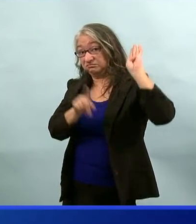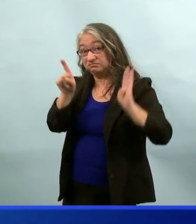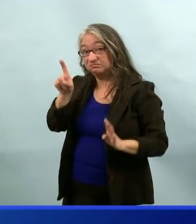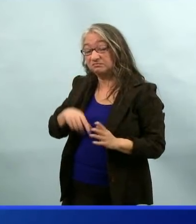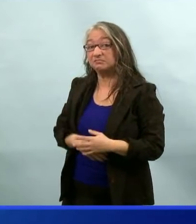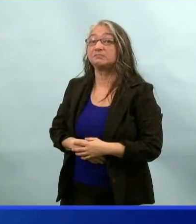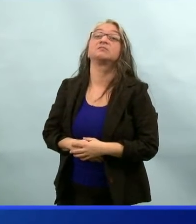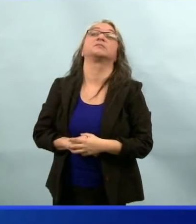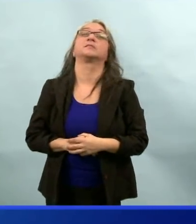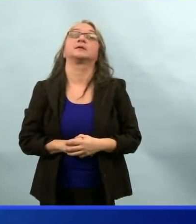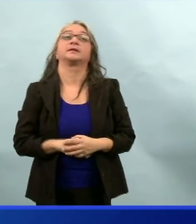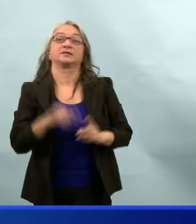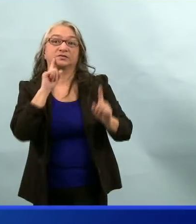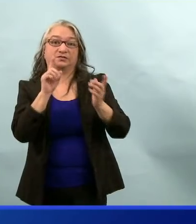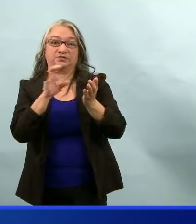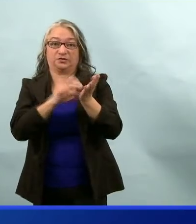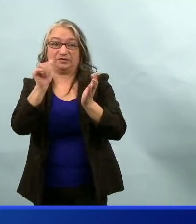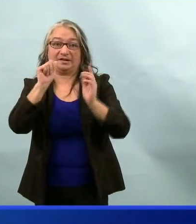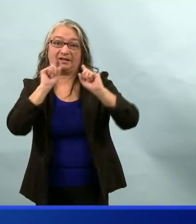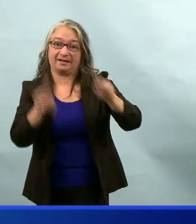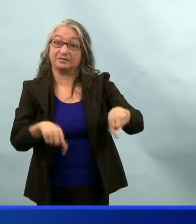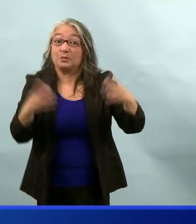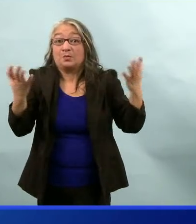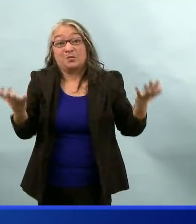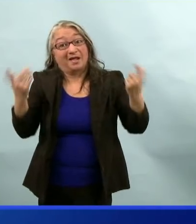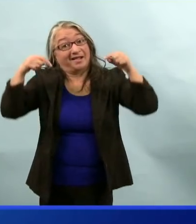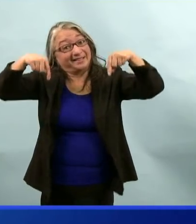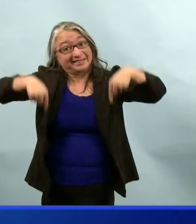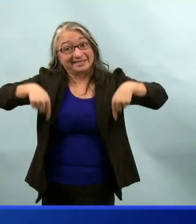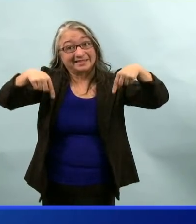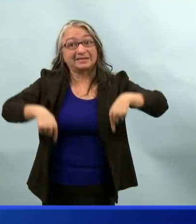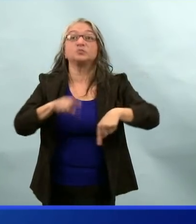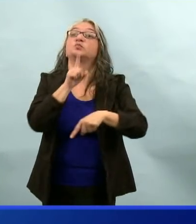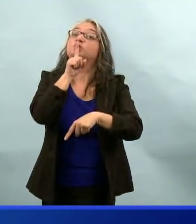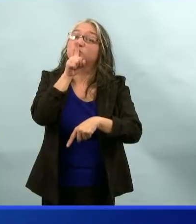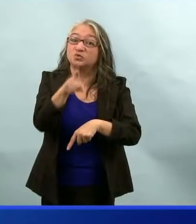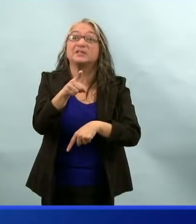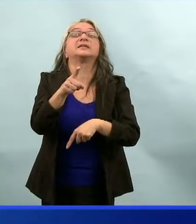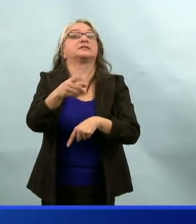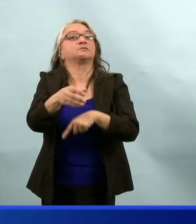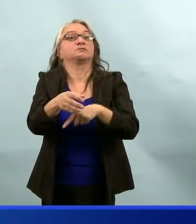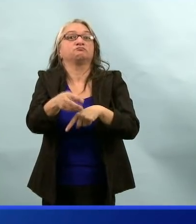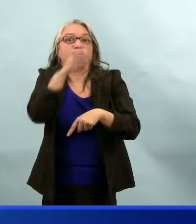some of the strictest measures in the country in relation to how we utilize proof of vaccine